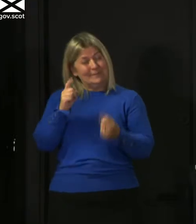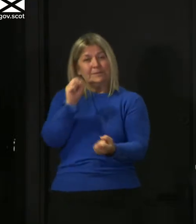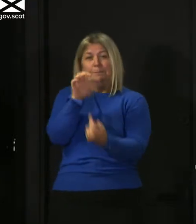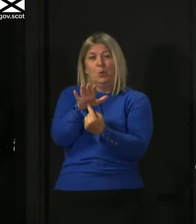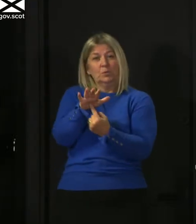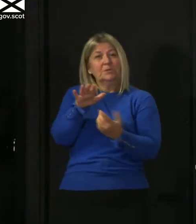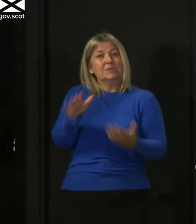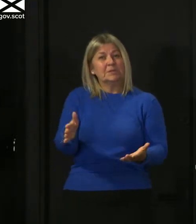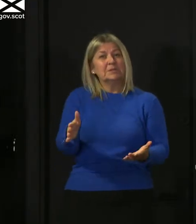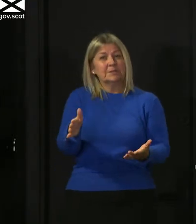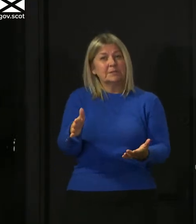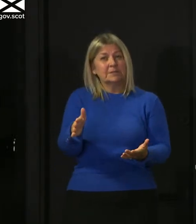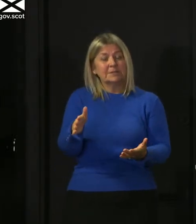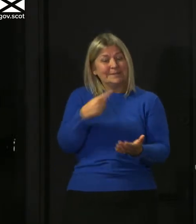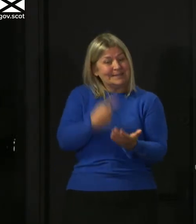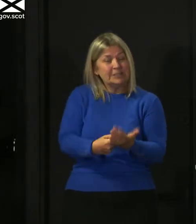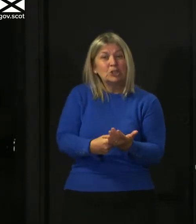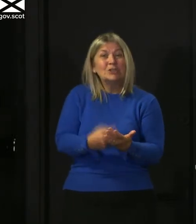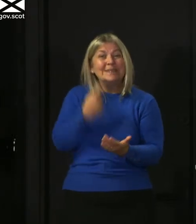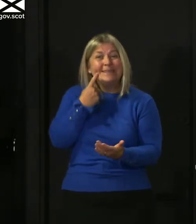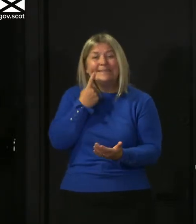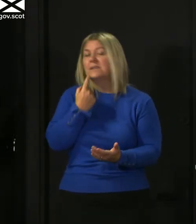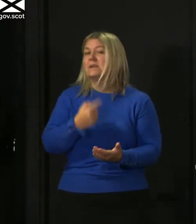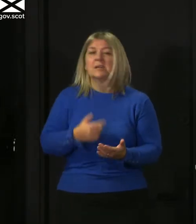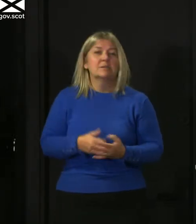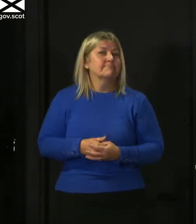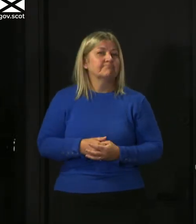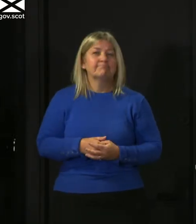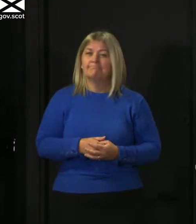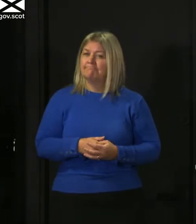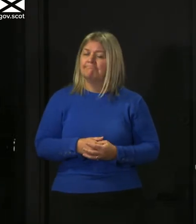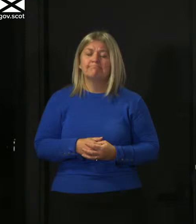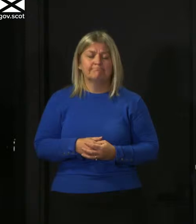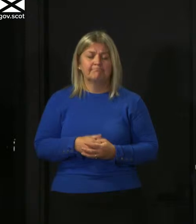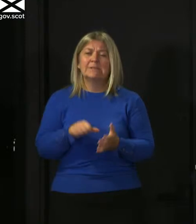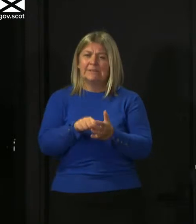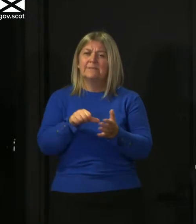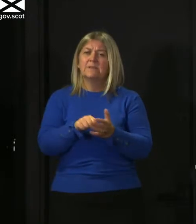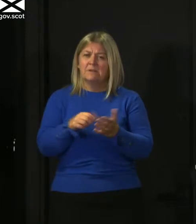his decisions are not easy, very difficult decisions for us to take, but must importantly